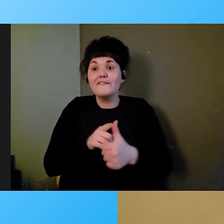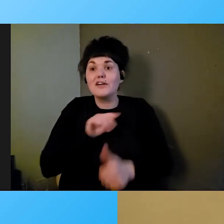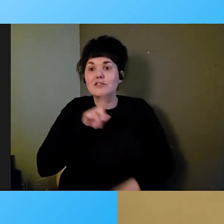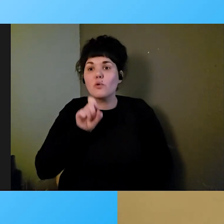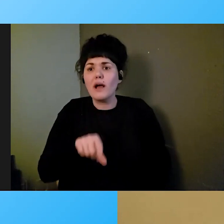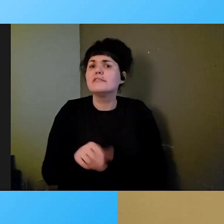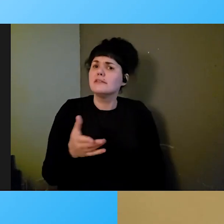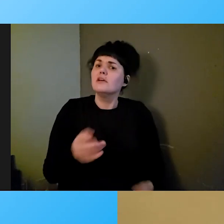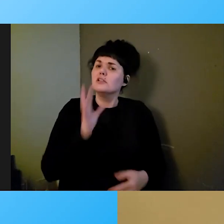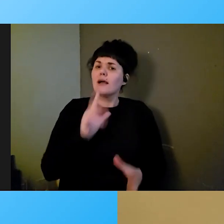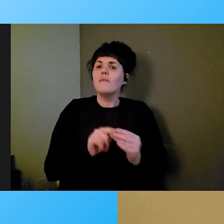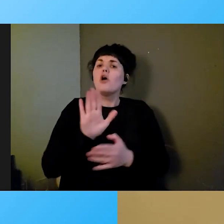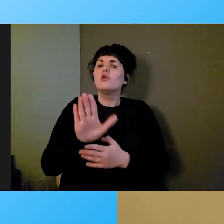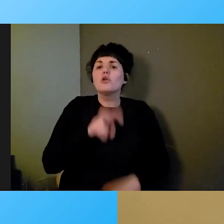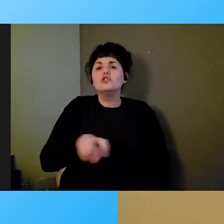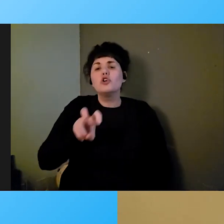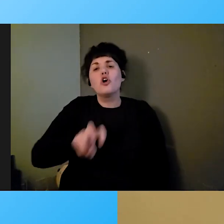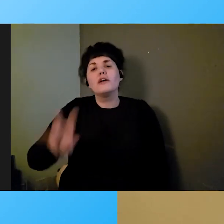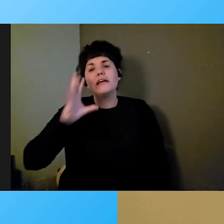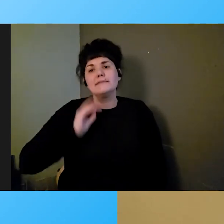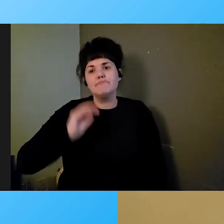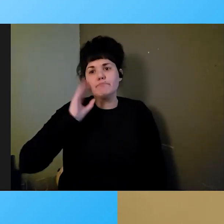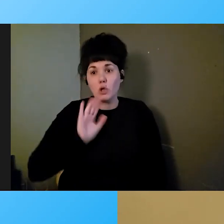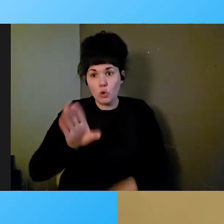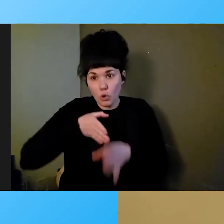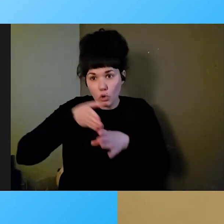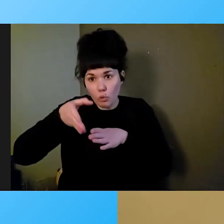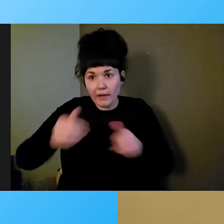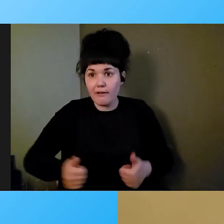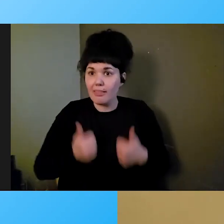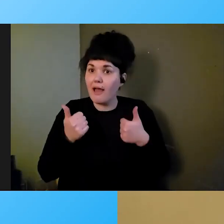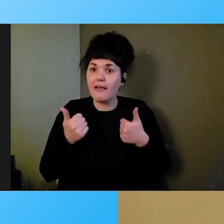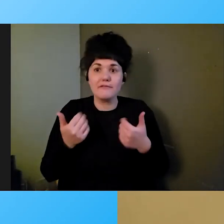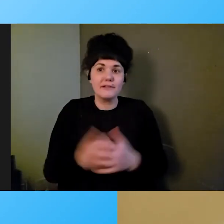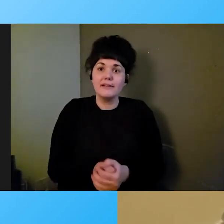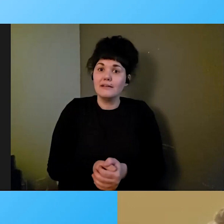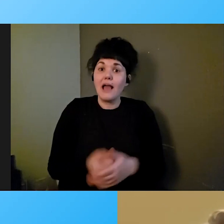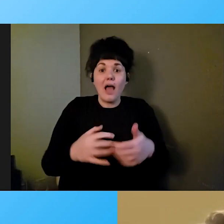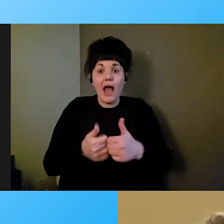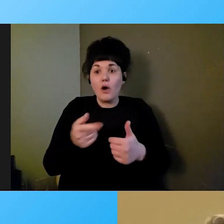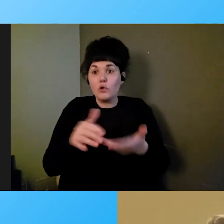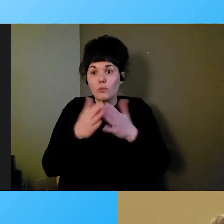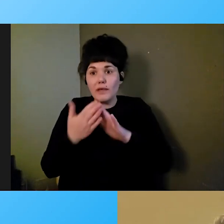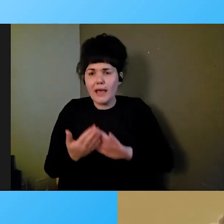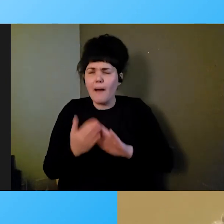journey and throughout your career and life and how you became passionate about